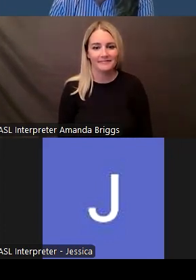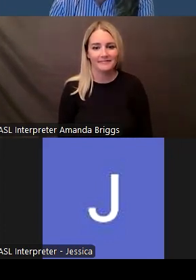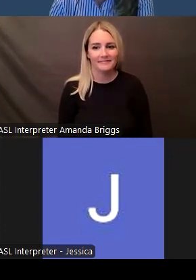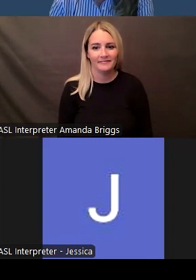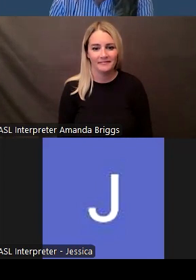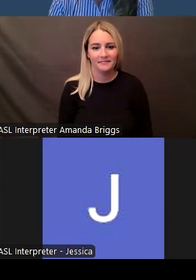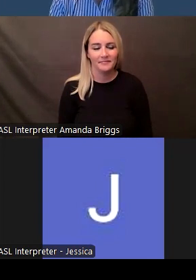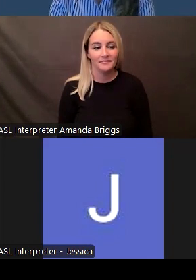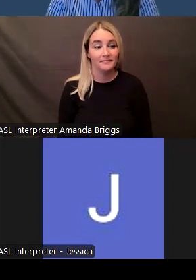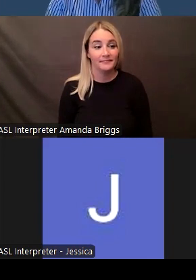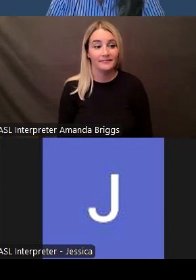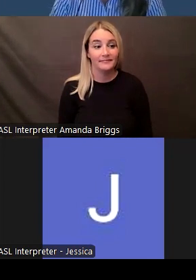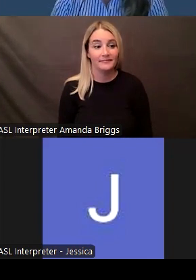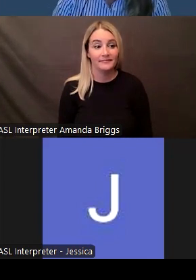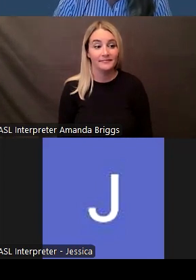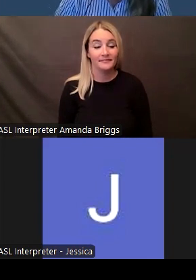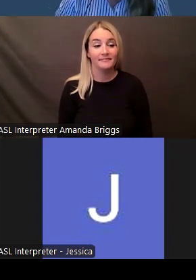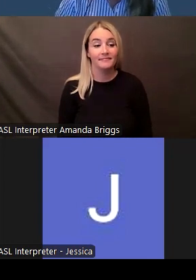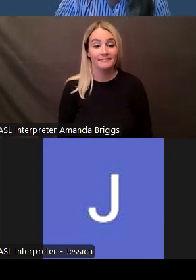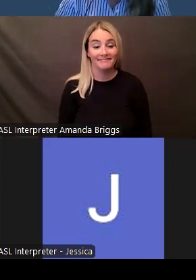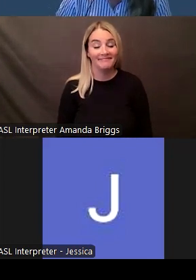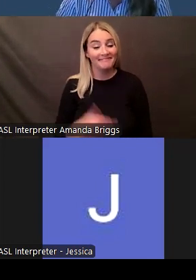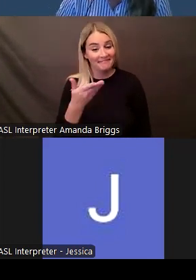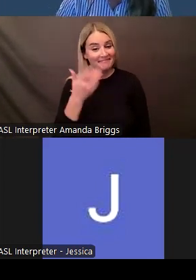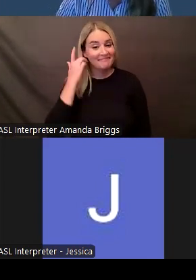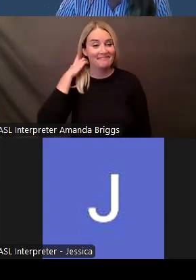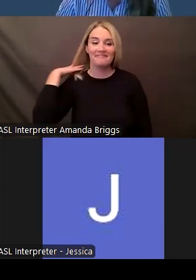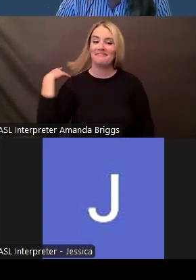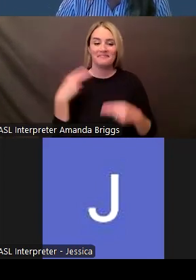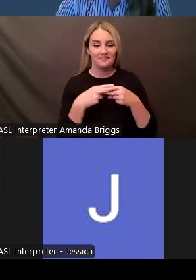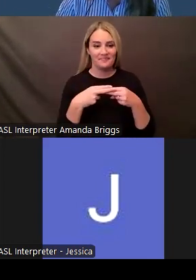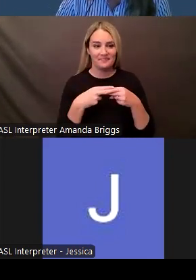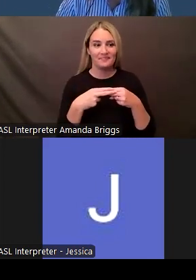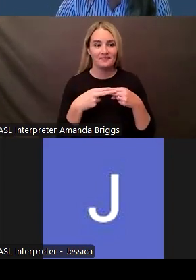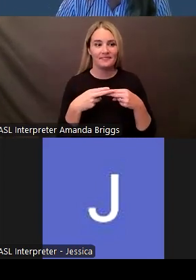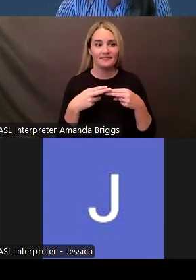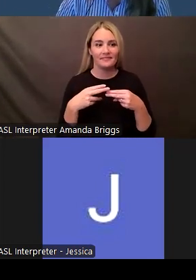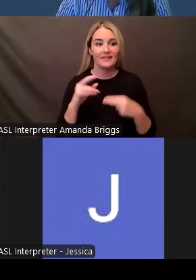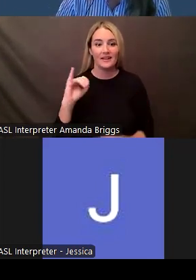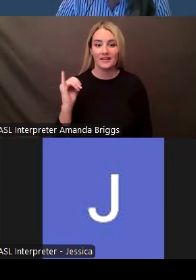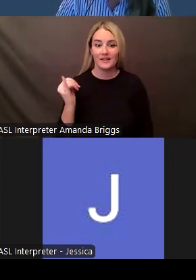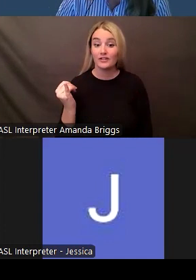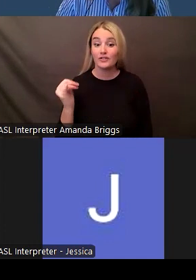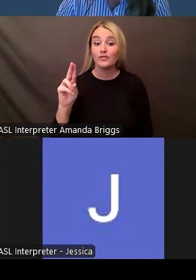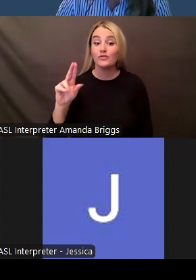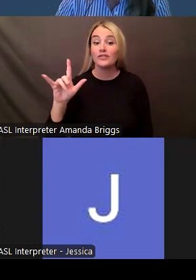Okay. So, the this slide talks about a change that will take effect July 1st, 2027.